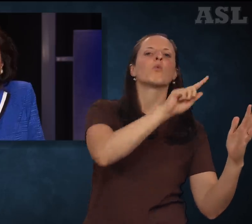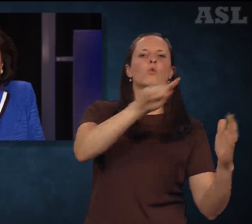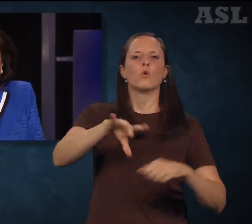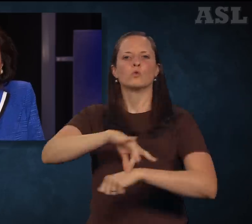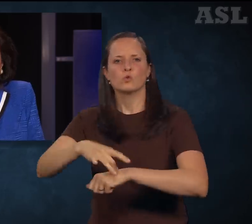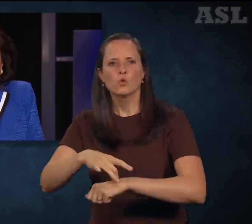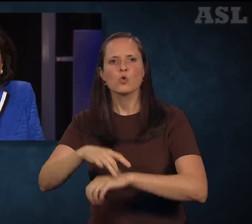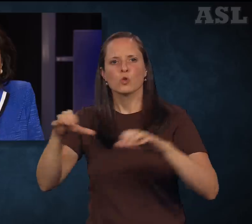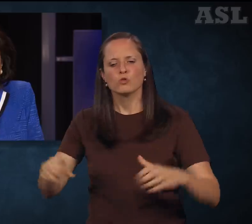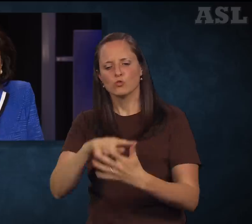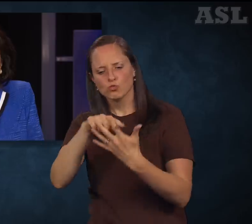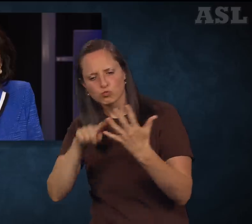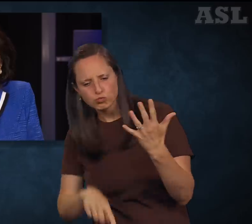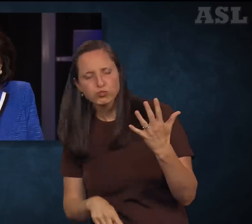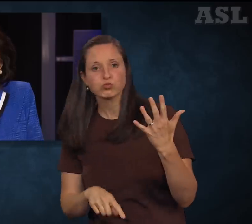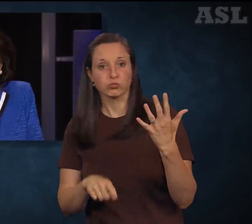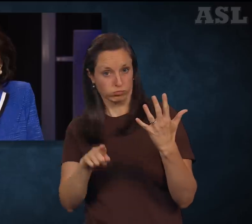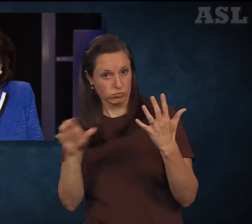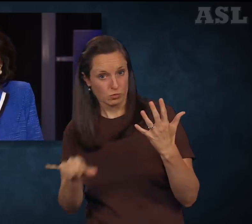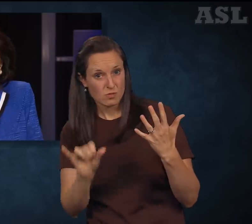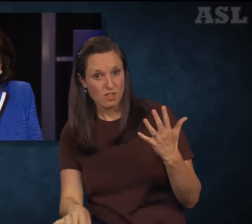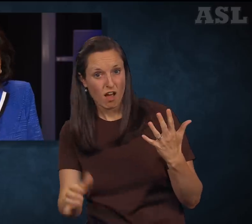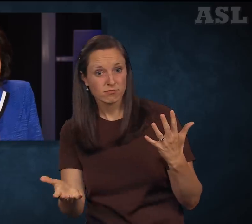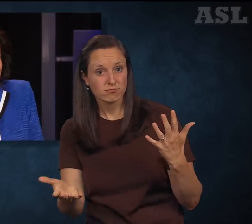COVENANTED--PREMORTALLY WITH